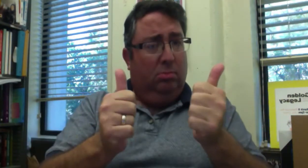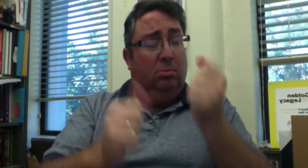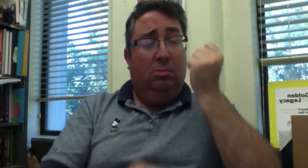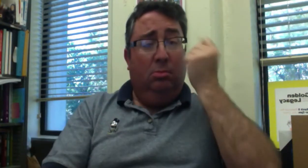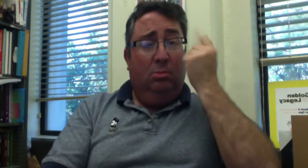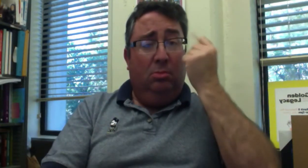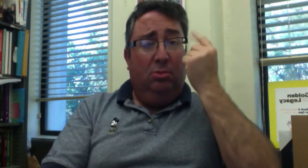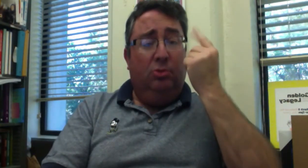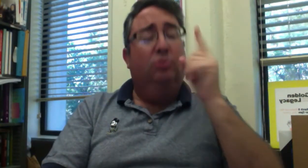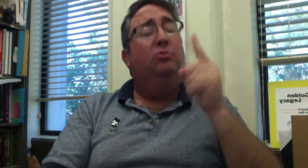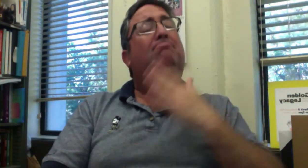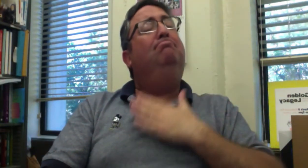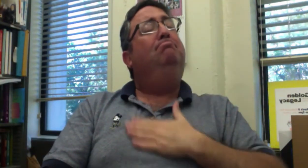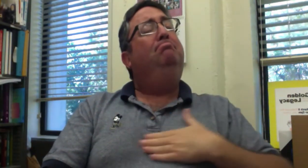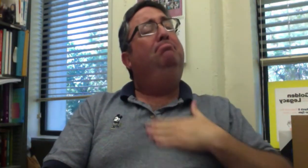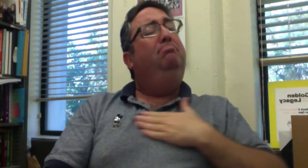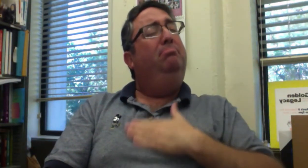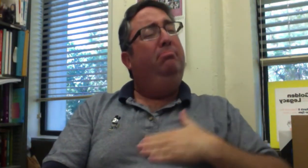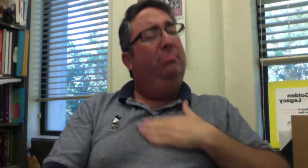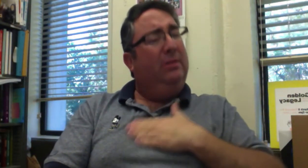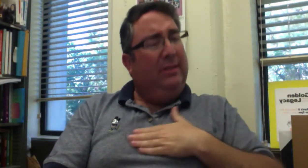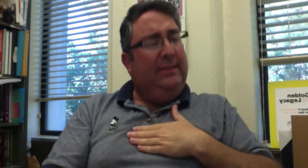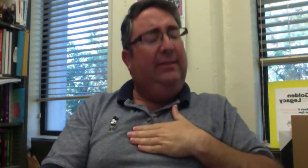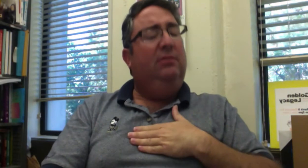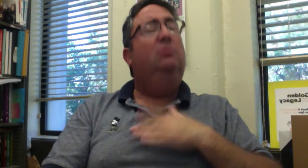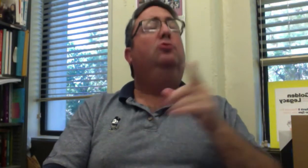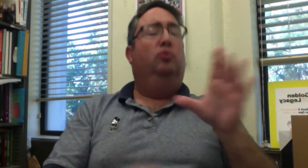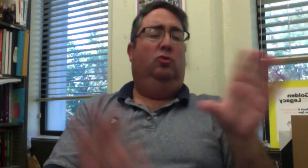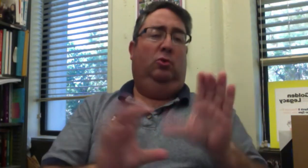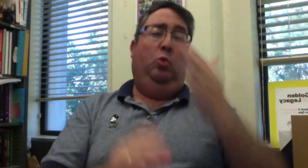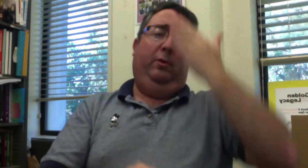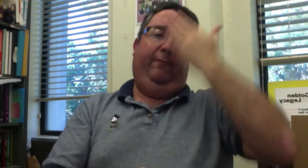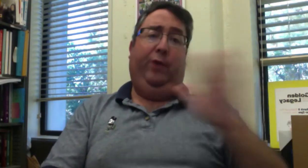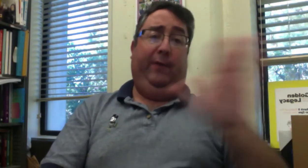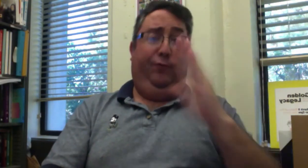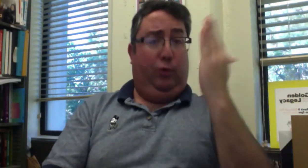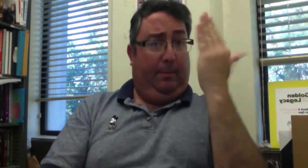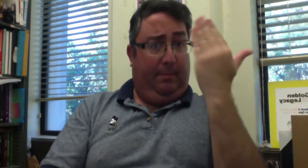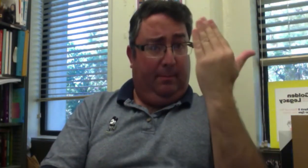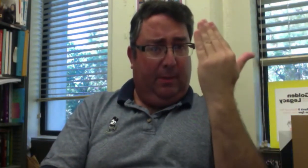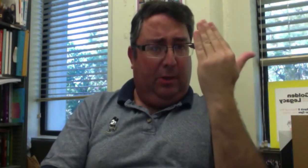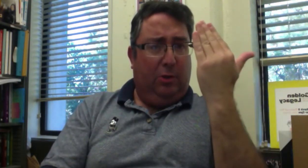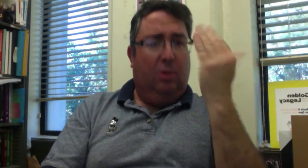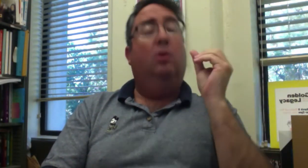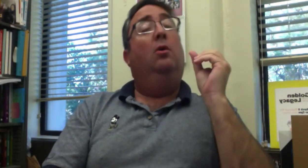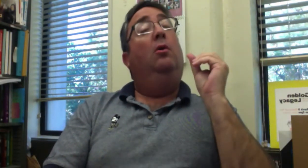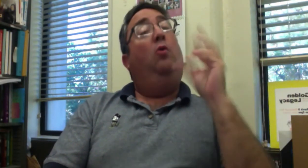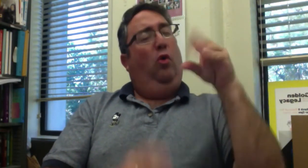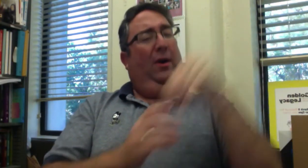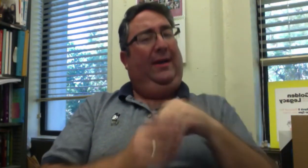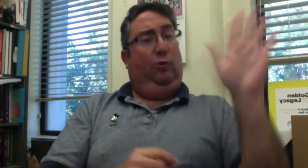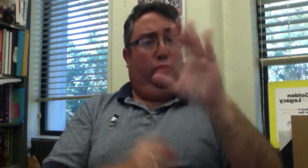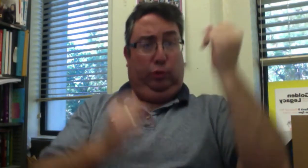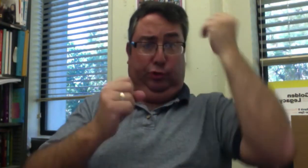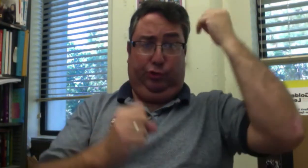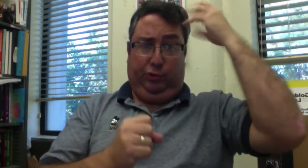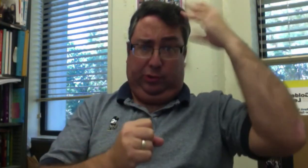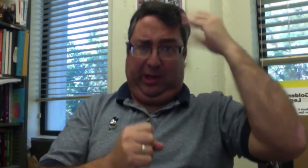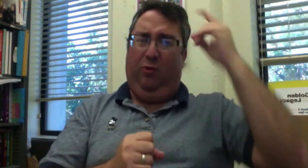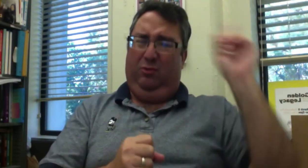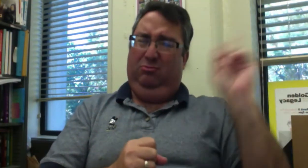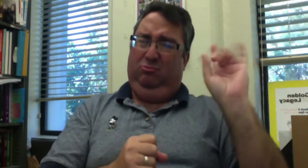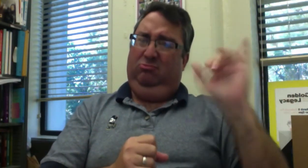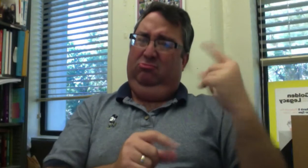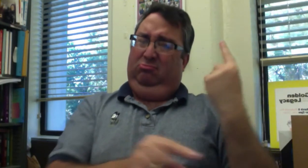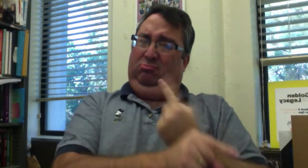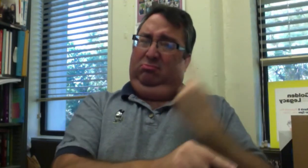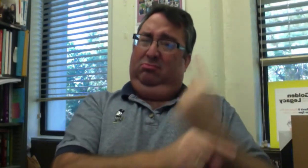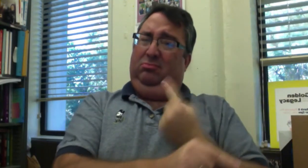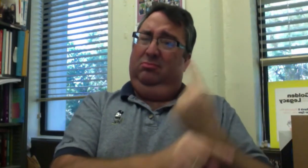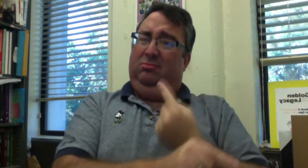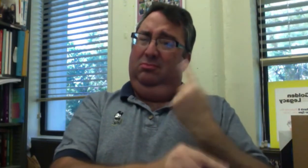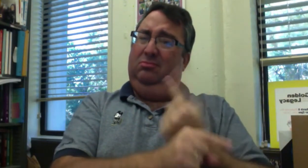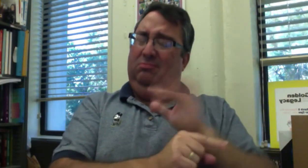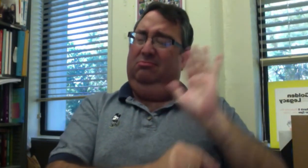But please, if you're going to do that, do it in front of your mirror or in your showers where it really belongs.